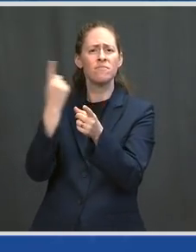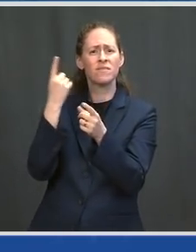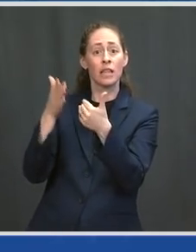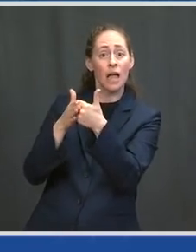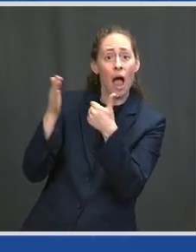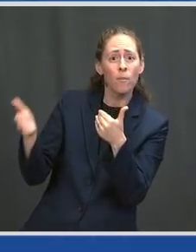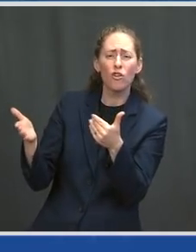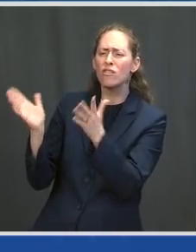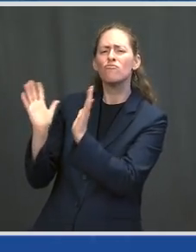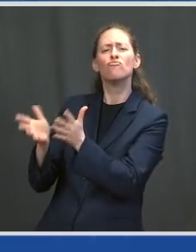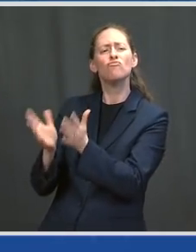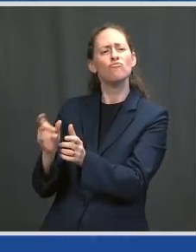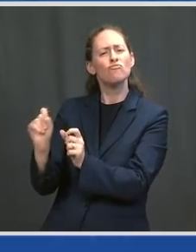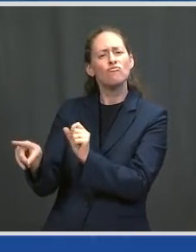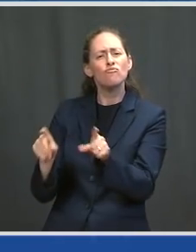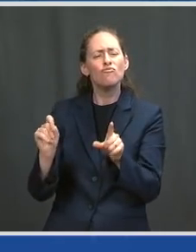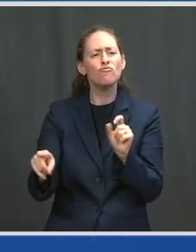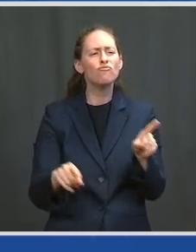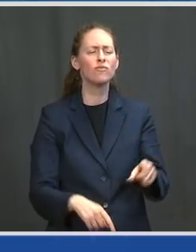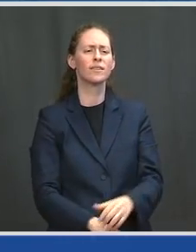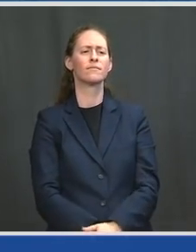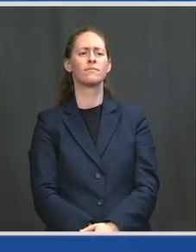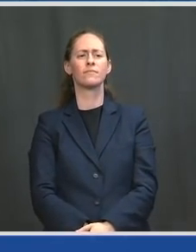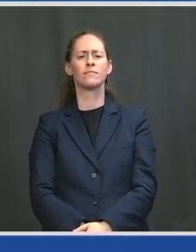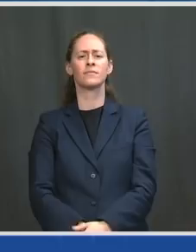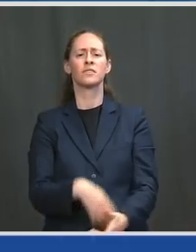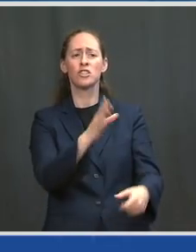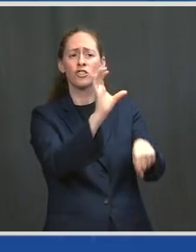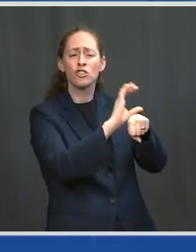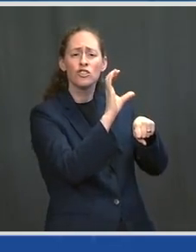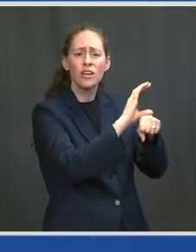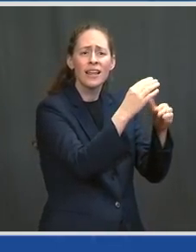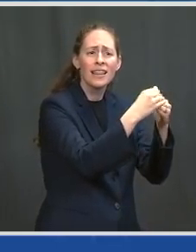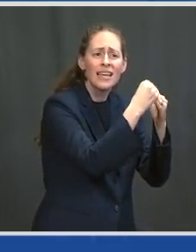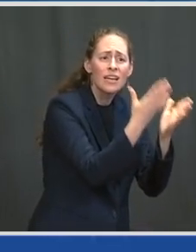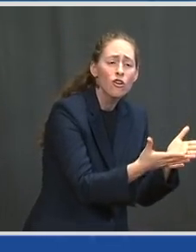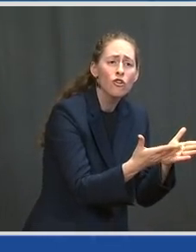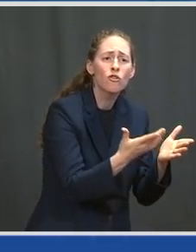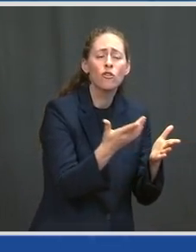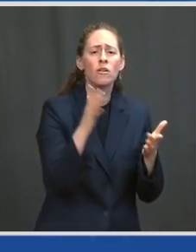Talk to your faith leaders. Look at the folks in your community who have gotten vaccinated